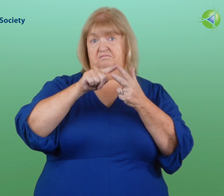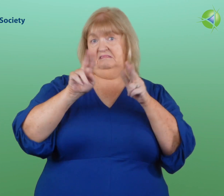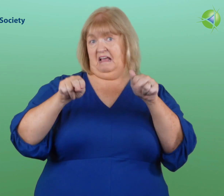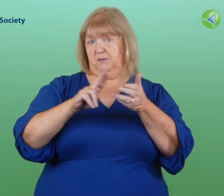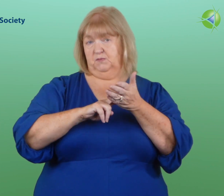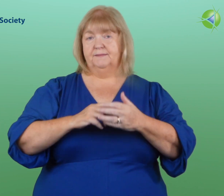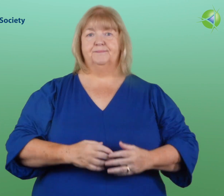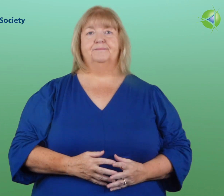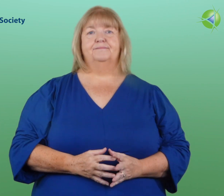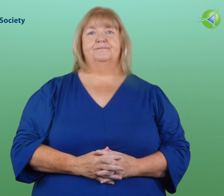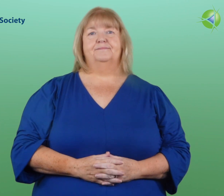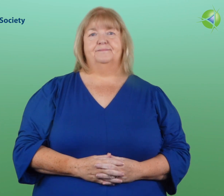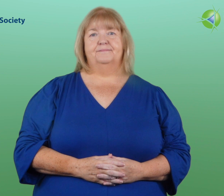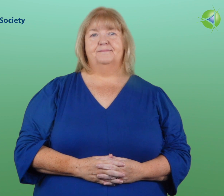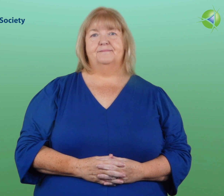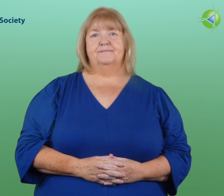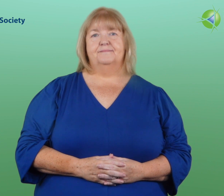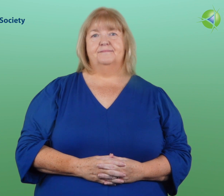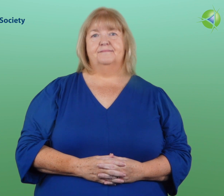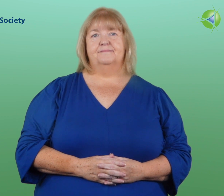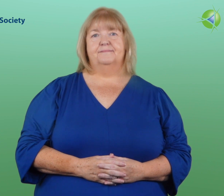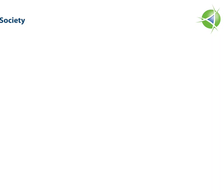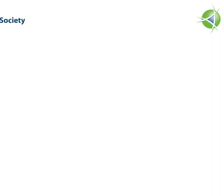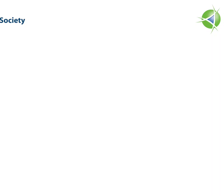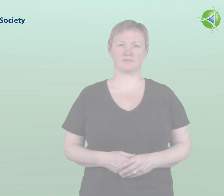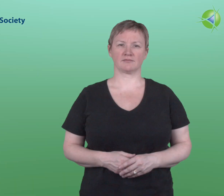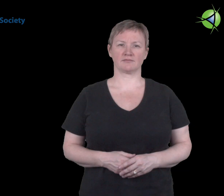a mobile phone or a handset, for example a home landline telephone.